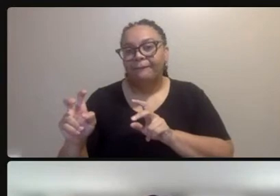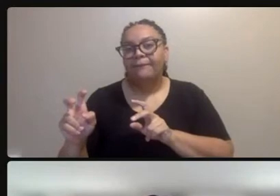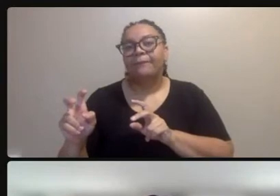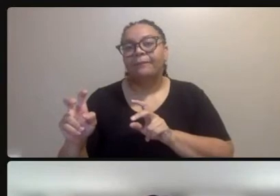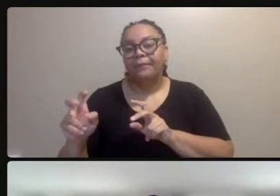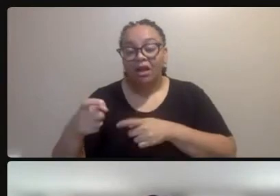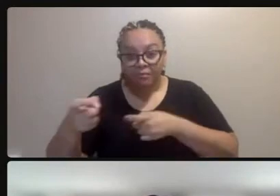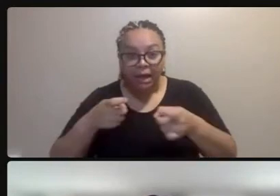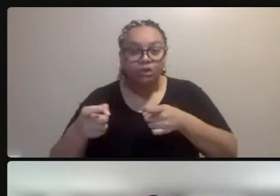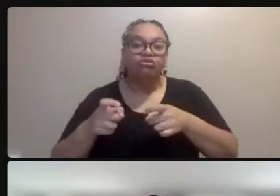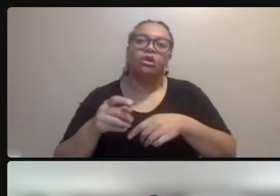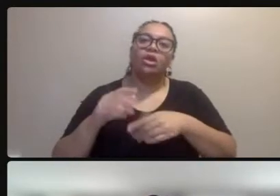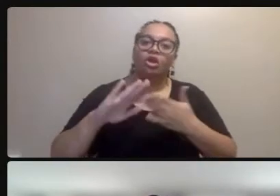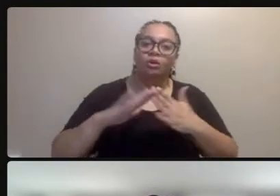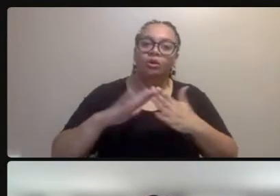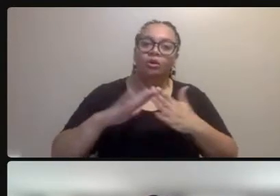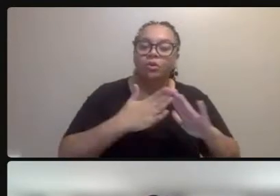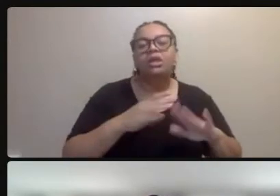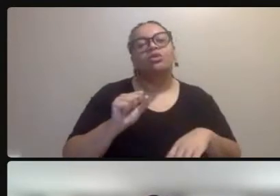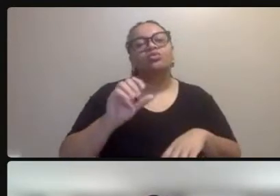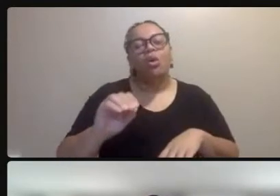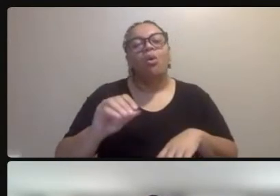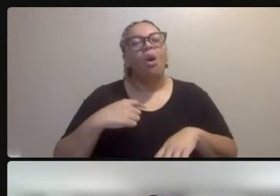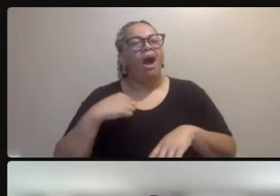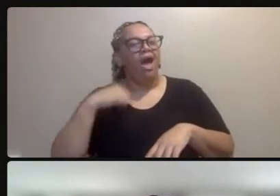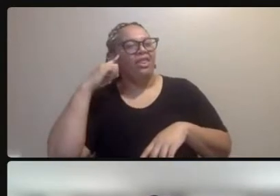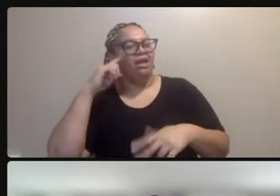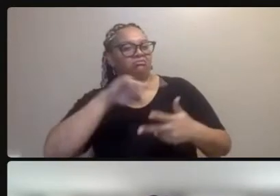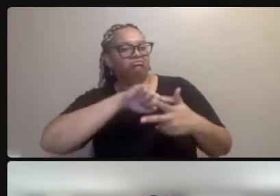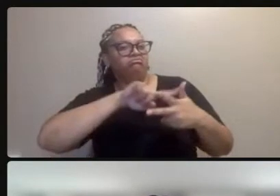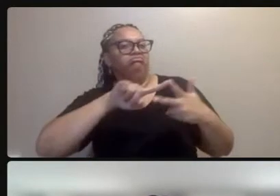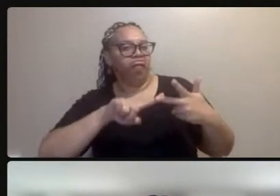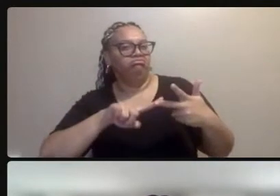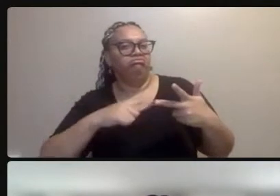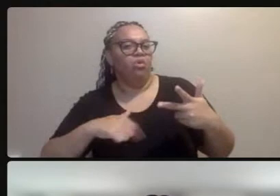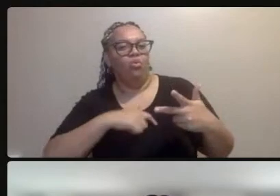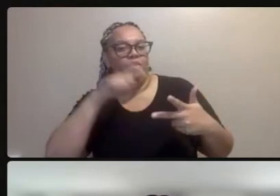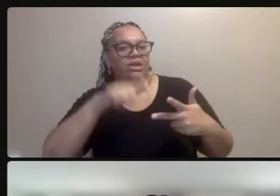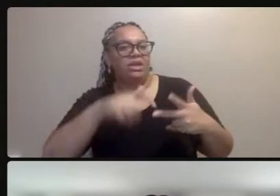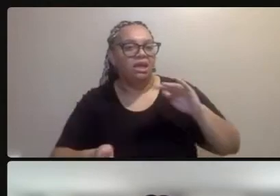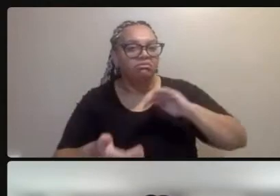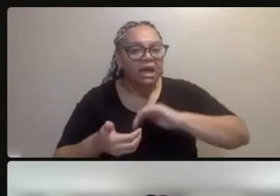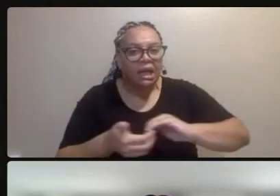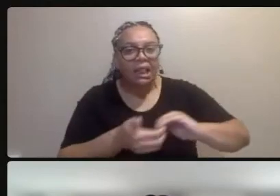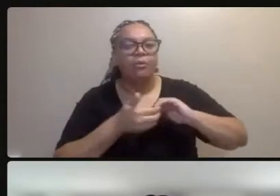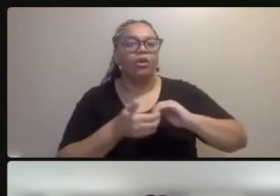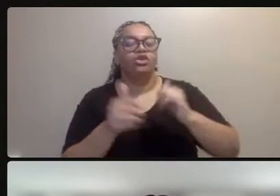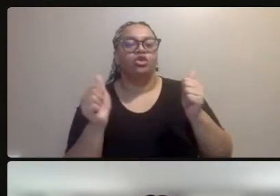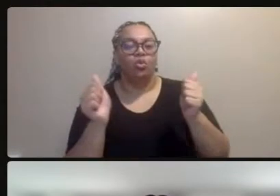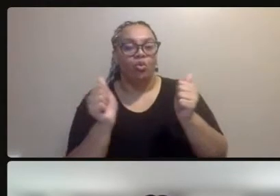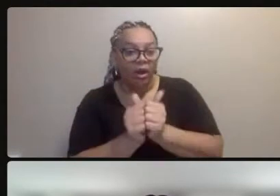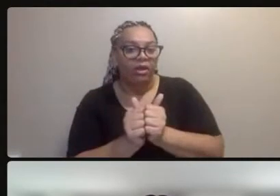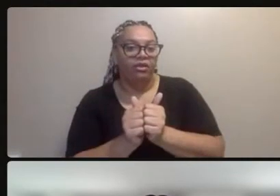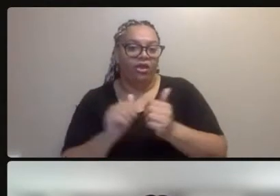THOSE ISSUES DEALING WITH